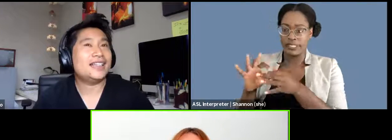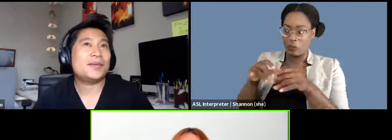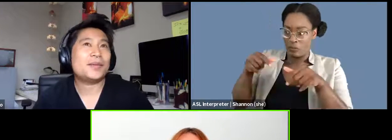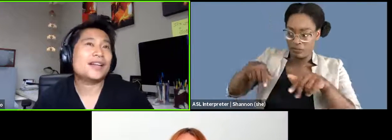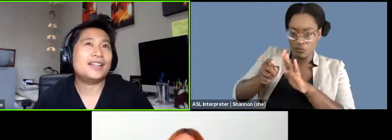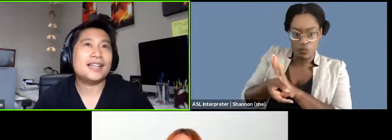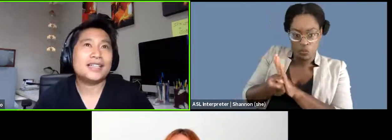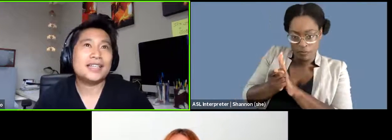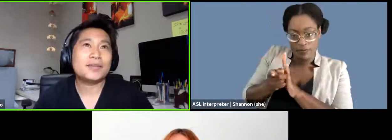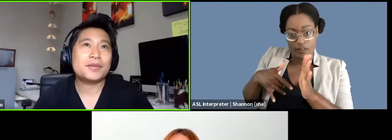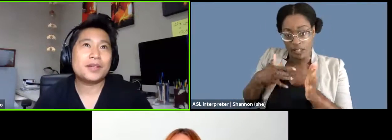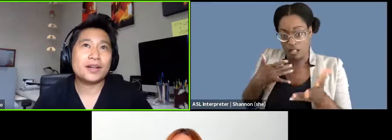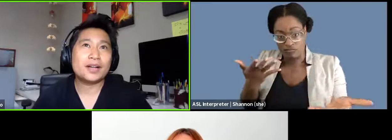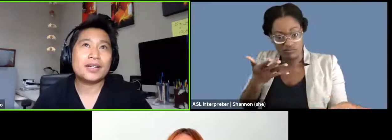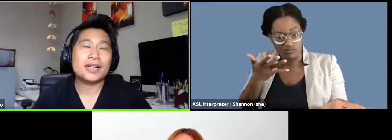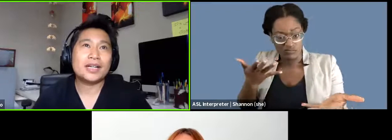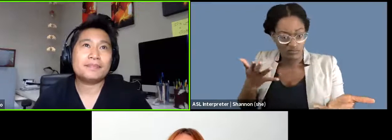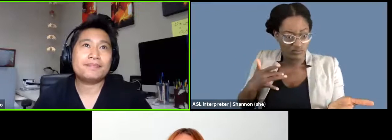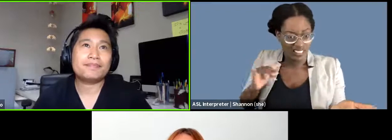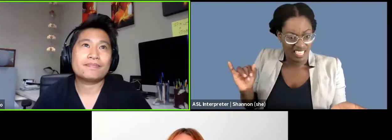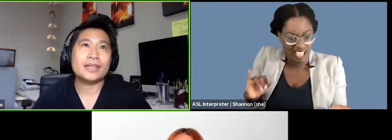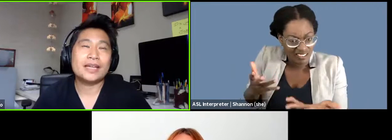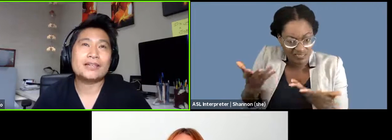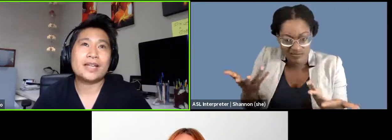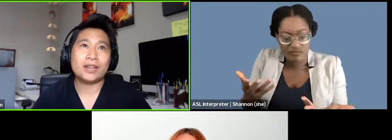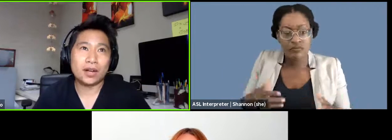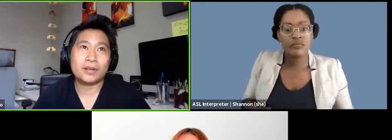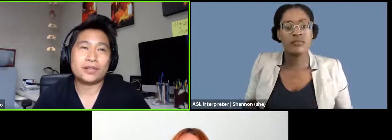TDo: I am not going to lie, it has been really hard. It is hard but it